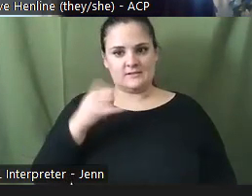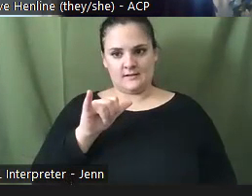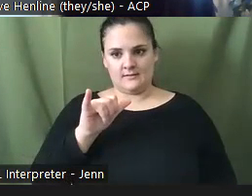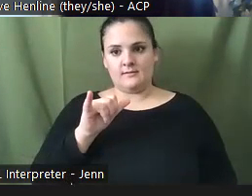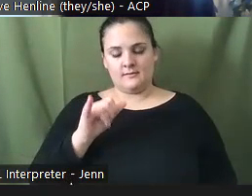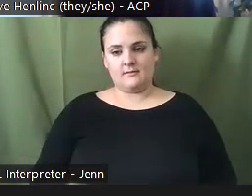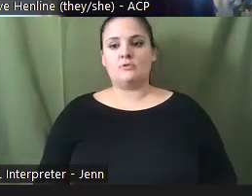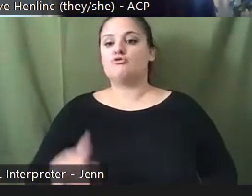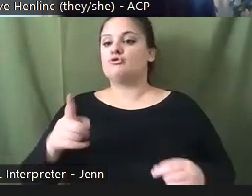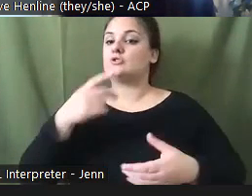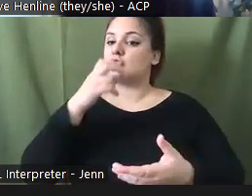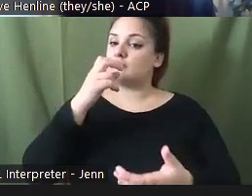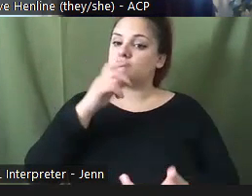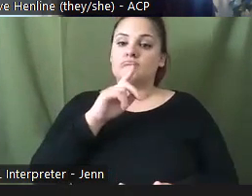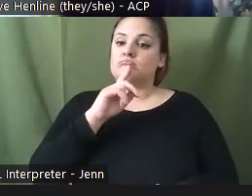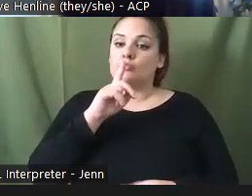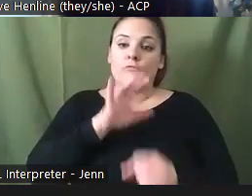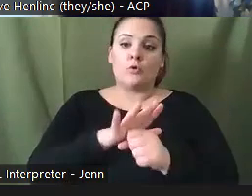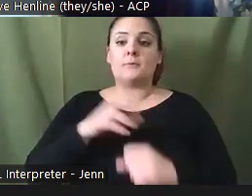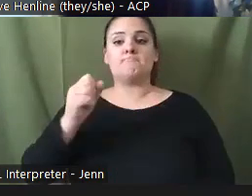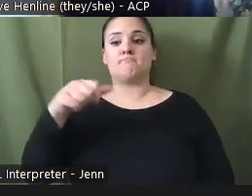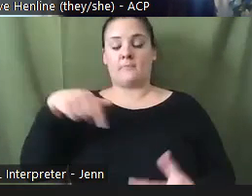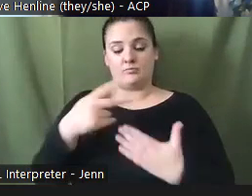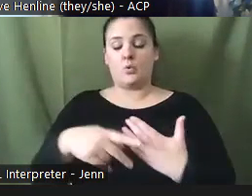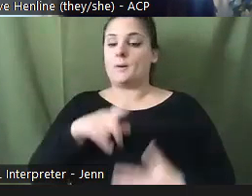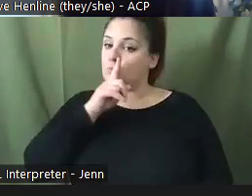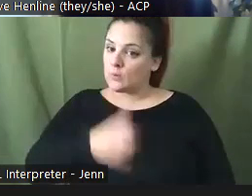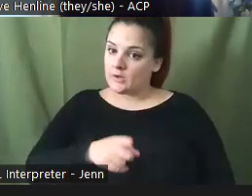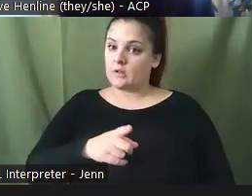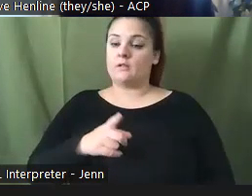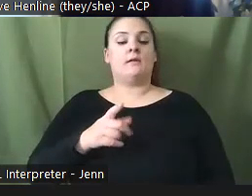confirming that this is a legitimate program and that this is the address for them to accept.